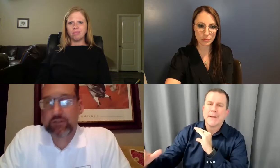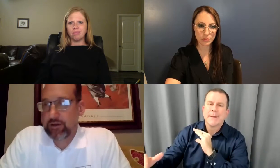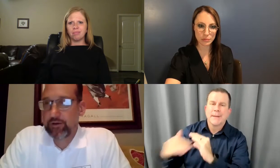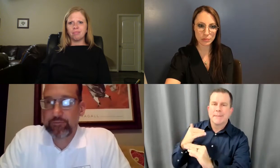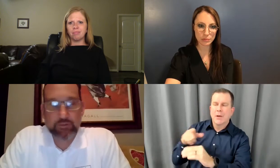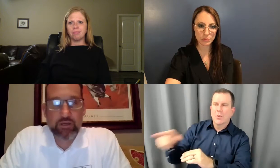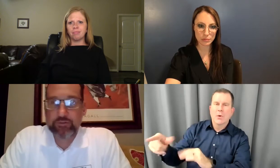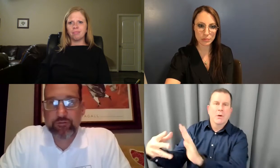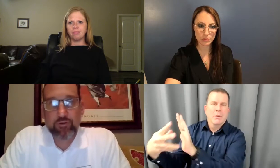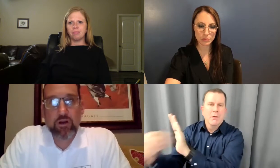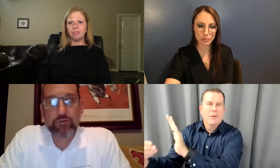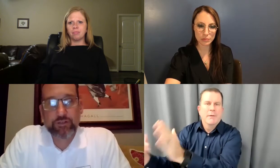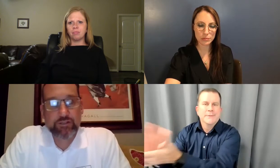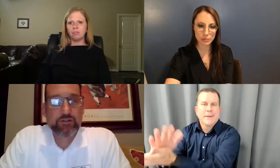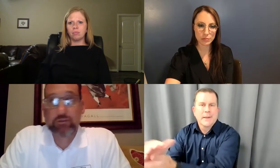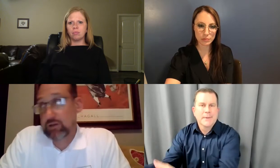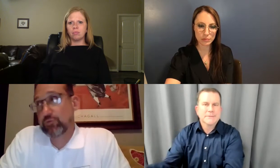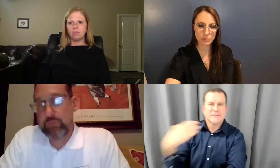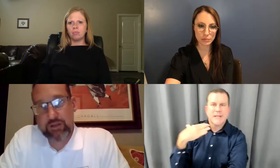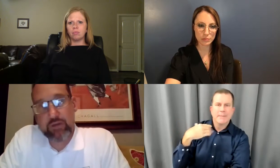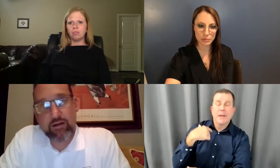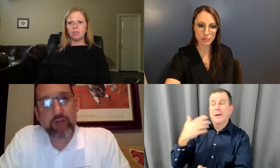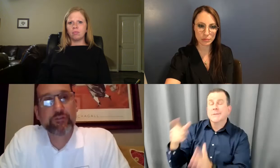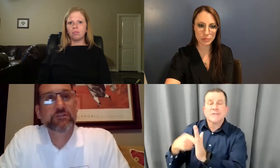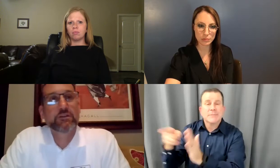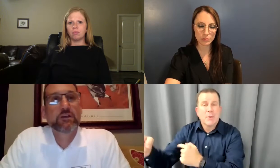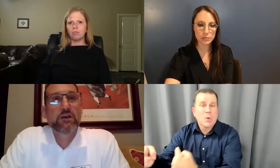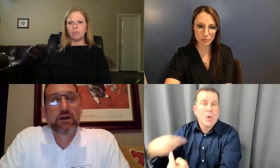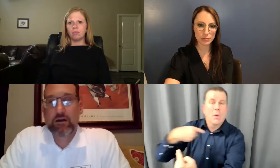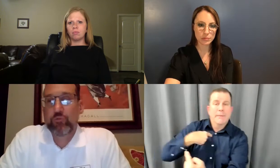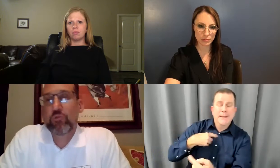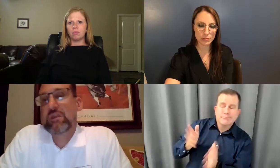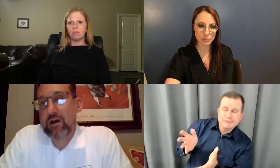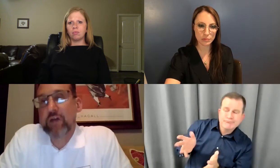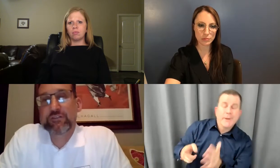sometimes it's a phone conversation, sometimes we meet in my office, when we meet in the office,